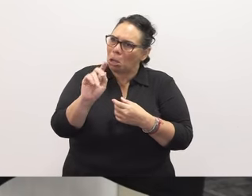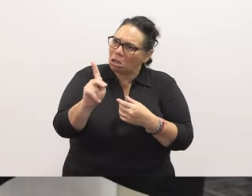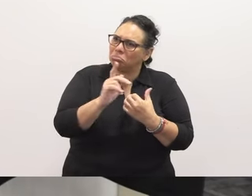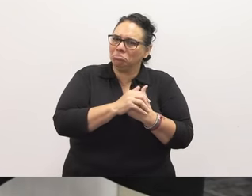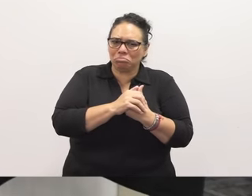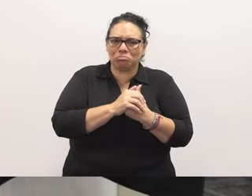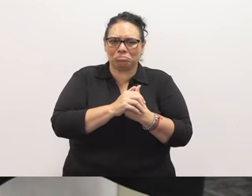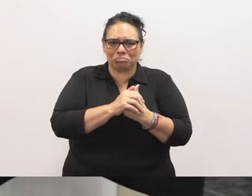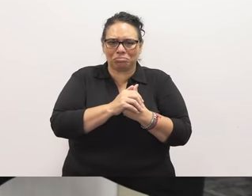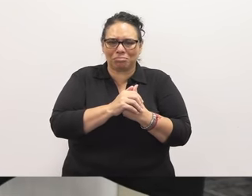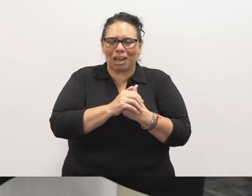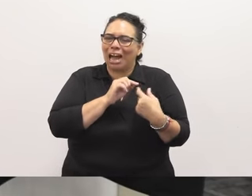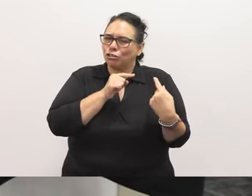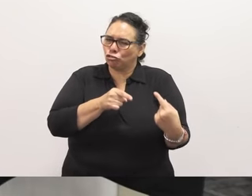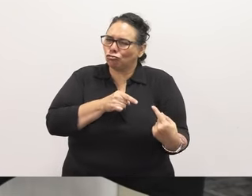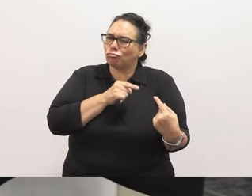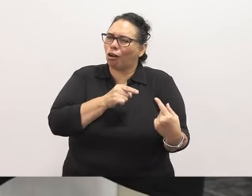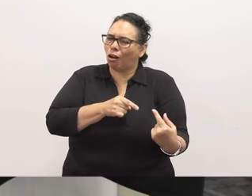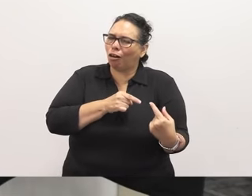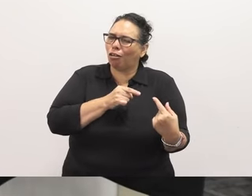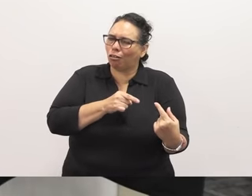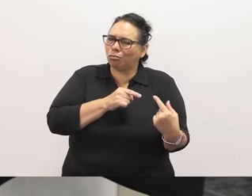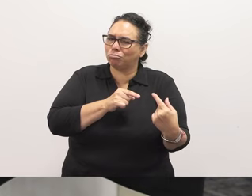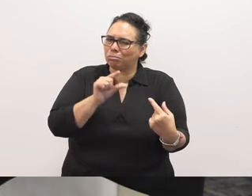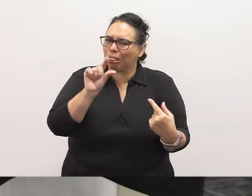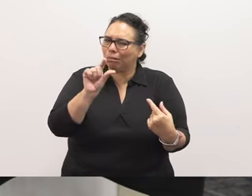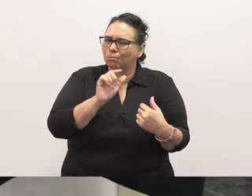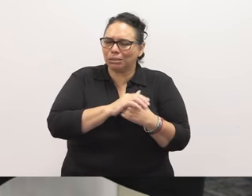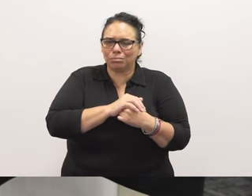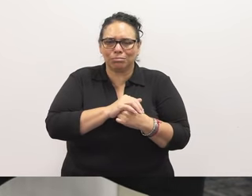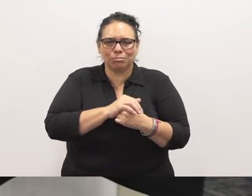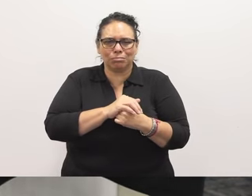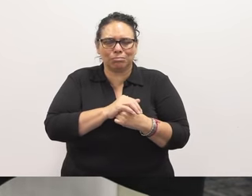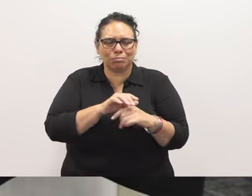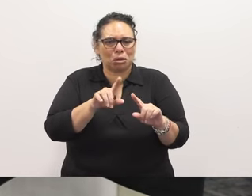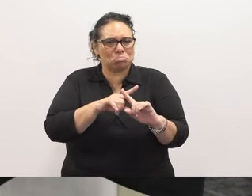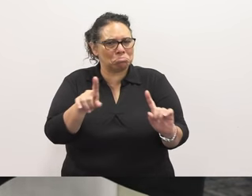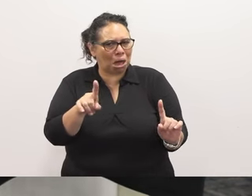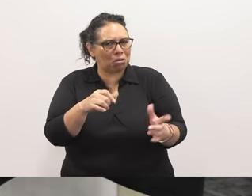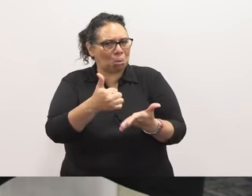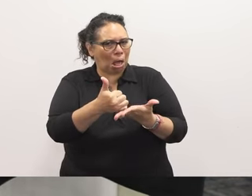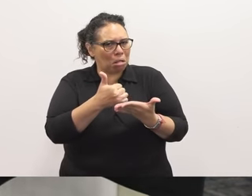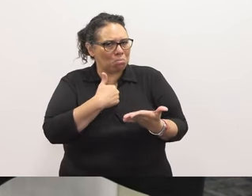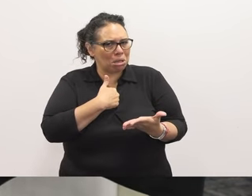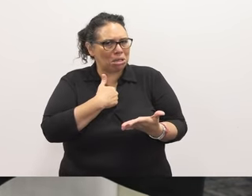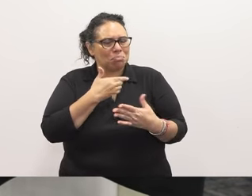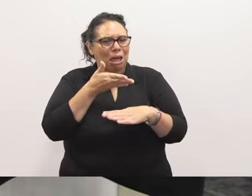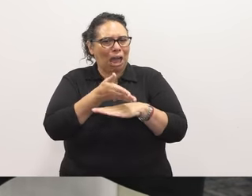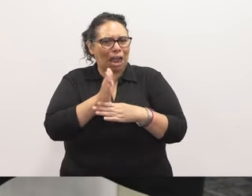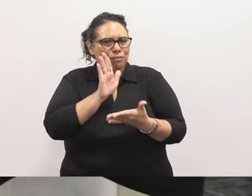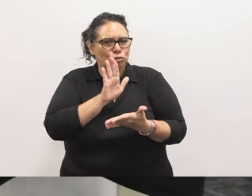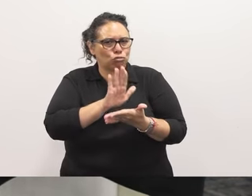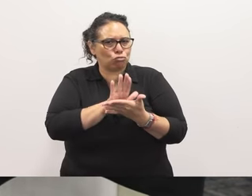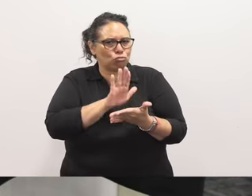I did struggle a little bit, but SSI I helped me with the afterschool tutoring program